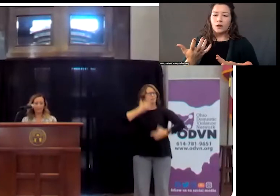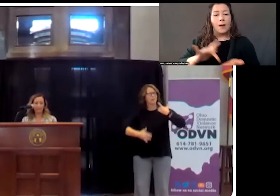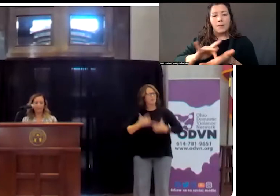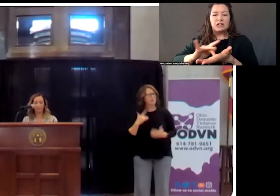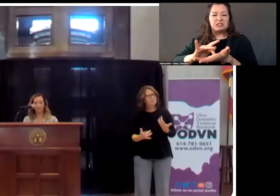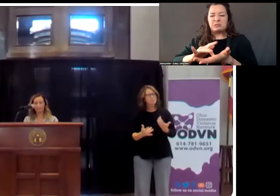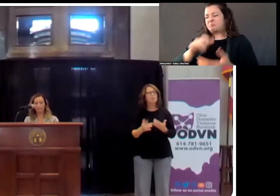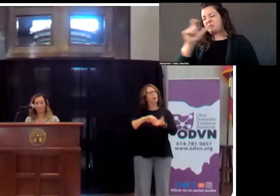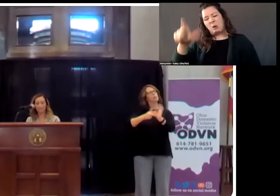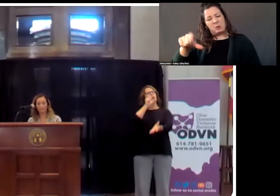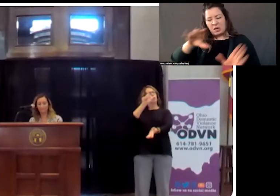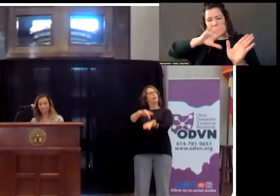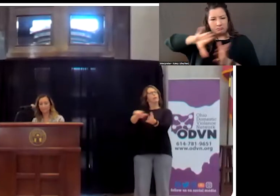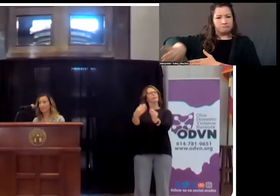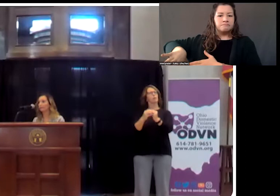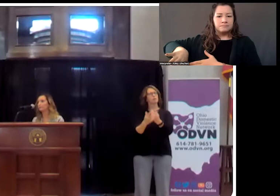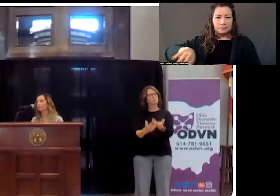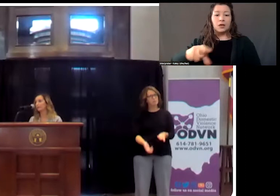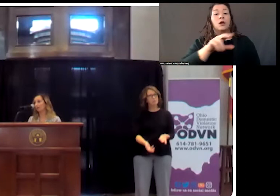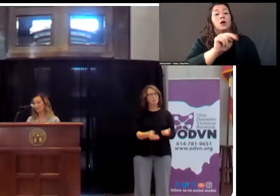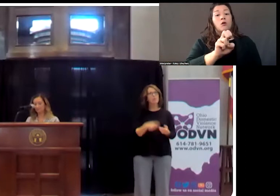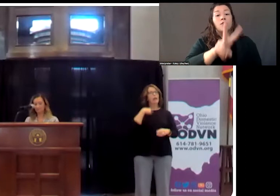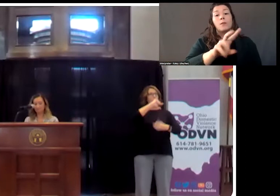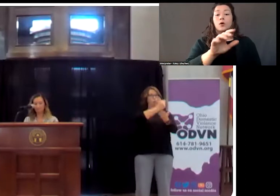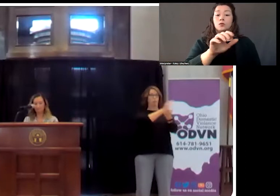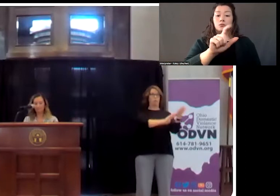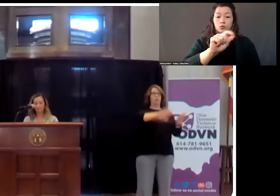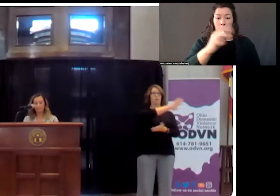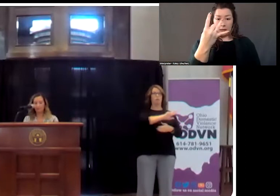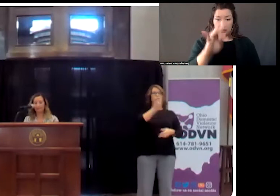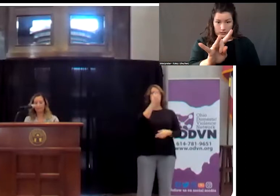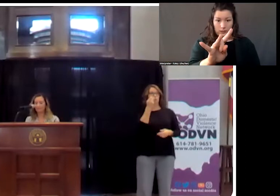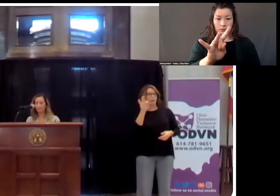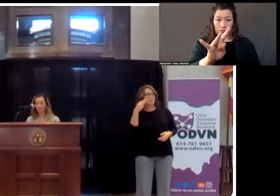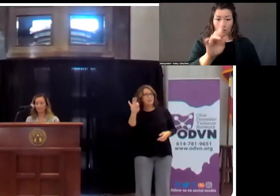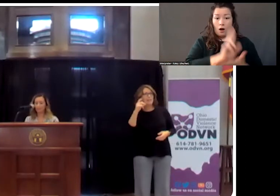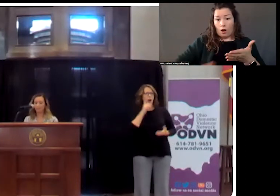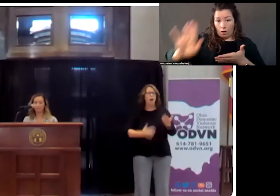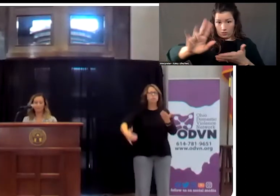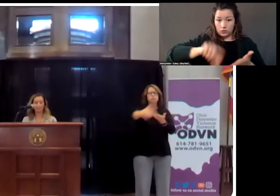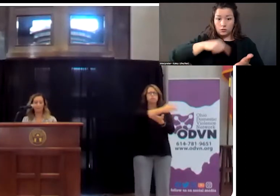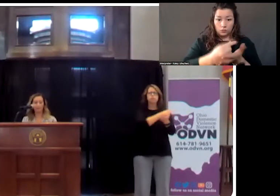In November 2018, I graduated college and I saved up enough money to move out on my own.